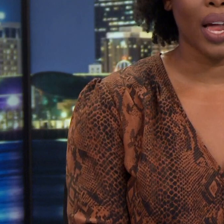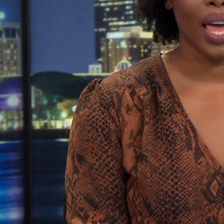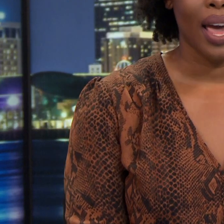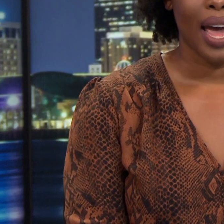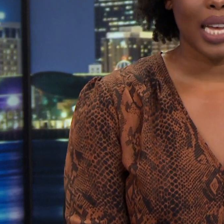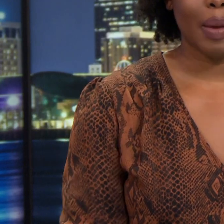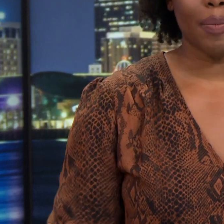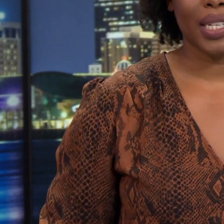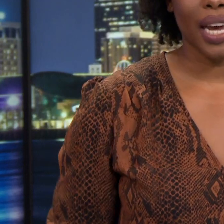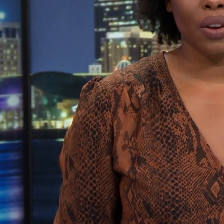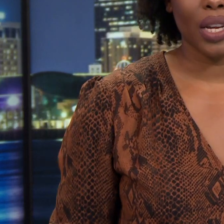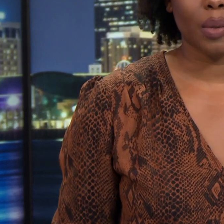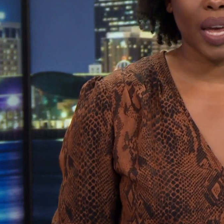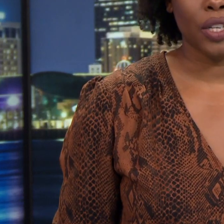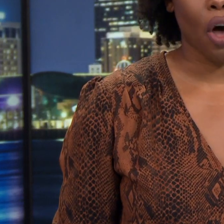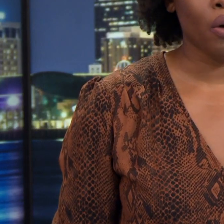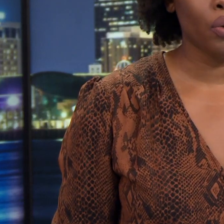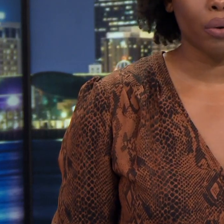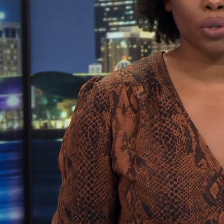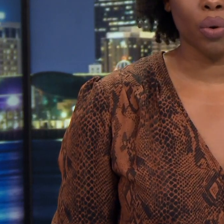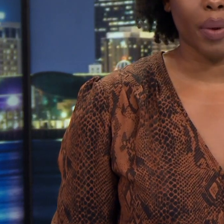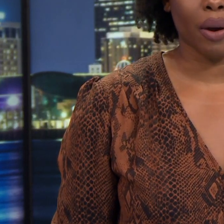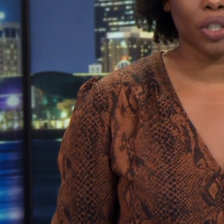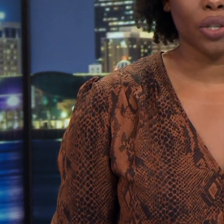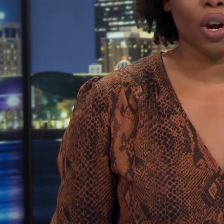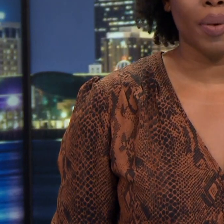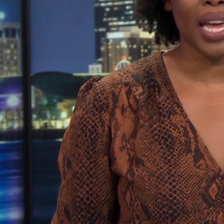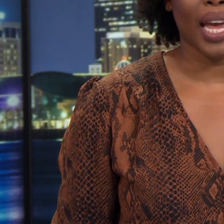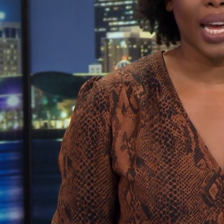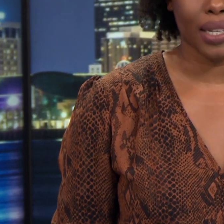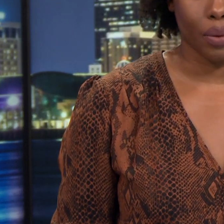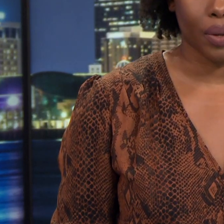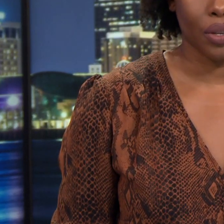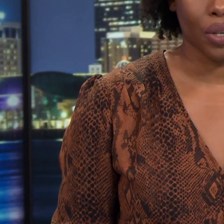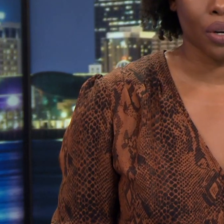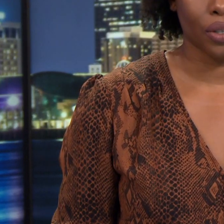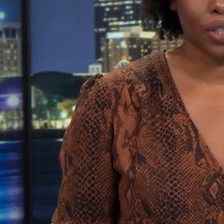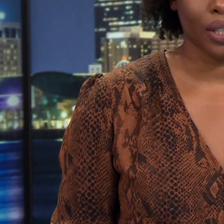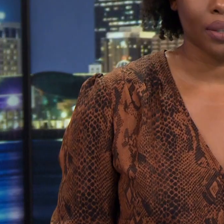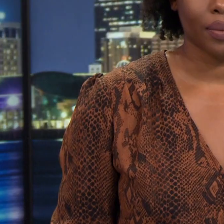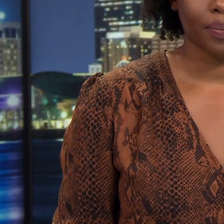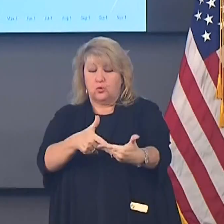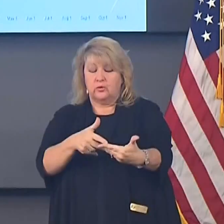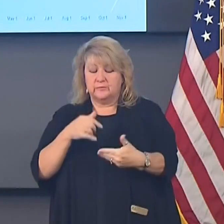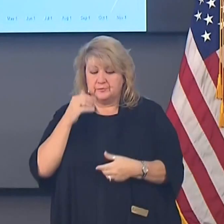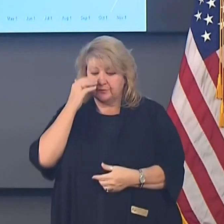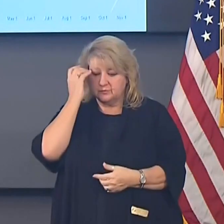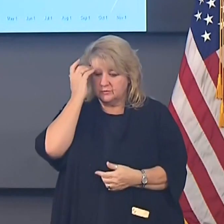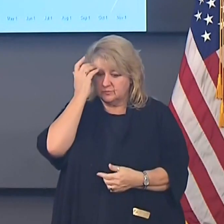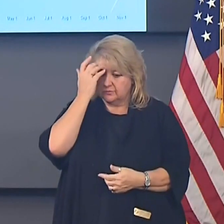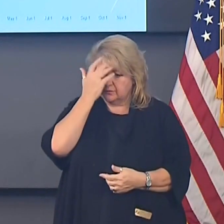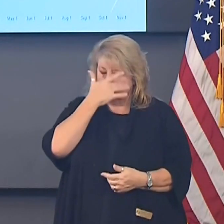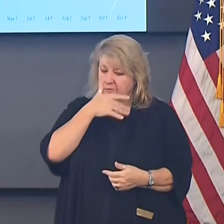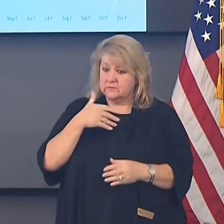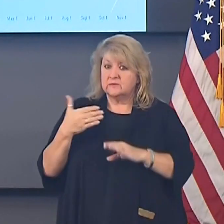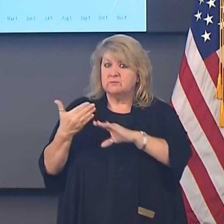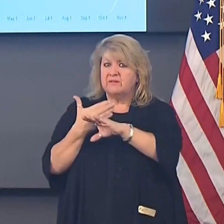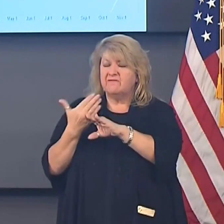BUT EARLIER THIS WEEK STATE LEADERS SOUNDED THE BUT EARLIER THIS WEEK STATE LEADERS SOUNDED THE ALARM BUT EARLIER THIS WEEK STATE LEADERS SOUNDED THE ALARM ABOUT LEADERS SOUNDED THE ALARM ABOUT LEADERS SOUNDED THE ALARM ABOUT THE LEADERS SOUNDED THE ALARM ABOUT THE RISE LEADERS SOUNDED THE ALARM ABOUT THE RISE IN LEADERS SOUNDED THE ALARM ABOUT THE RISE IN NEW LEADERS SOUNDED THE ALARM ABOUT THE RISE IN NEW CASES. THE RISE IN NEW CASES. THE RISE IN NEW CASES. NOW THE RISE IN NEW CASES. NOW ASK THE RISE IN NEW CASES. NOW ASK THOSE THE RISE IN NEW CASES. NOW ASK THOSE NUMBERS THE RISE IN NEW CASES. NOW ASK THOSE NUMBERS CONTINUE NOW ASK THOSE NUMBERS CONTINUE NOW ASK THOSE NUMBERS CONTINUE TO NOW ASK THOSE NUMBERS CONTINUE TO CLIMB. TO CLIMB. TO CLIMB. TESTING TO CLIMB. TESTING IS TO CLIMB. TESTING IS INCREASING TO CLIMB. TESTING IS INCREASING AS TO CLIMB. TESTING IS INCREASING AS WELL TESTING IS INCREASING AS WELL TESTING IS INCREASING AS WELL AS TESTING IS INCREASING AS WELL AS MIKE TESTING IS INCREASING AS WELL AS MIKE MCDANIEL TESTING IS INCREASING AS WELL AS MIKE MCDANIEL EXPLAINS TESTING IS INCREASING AS WELL AS MIKE MCDANIEL EXPLAINS ALL